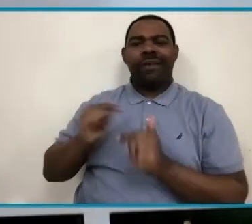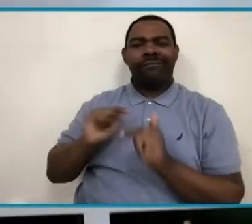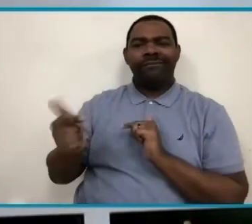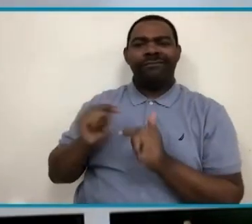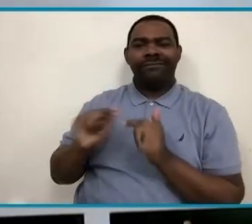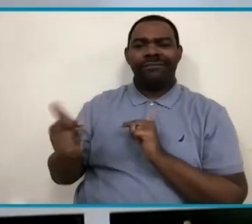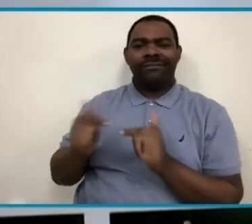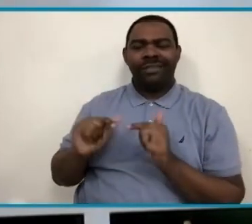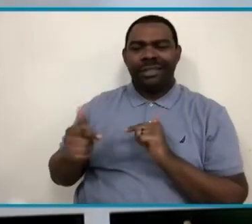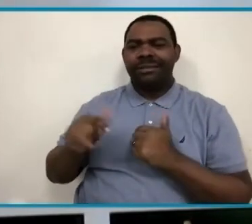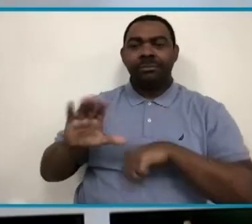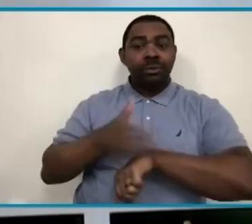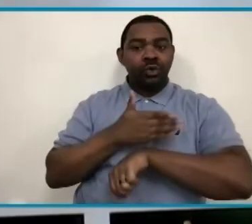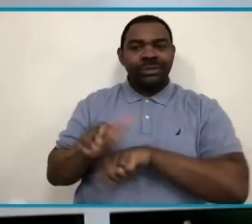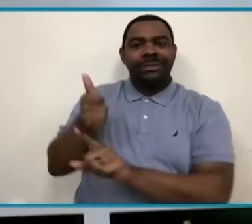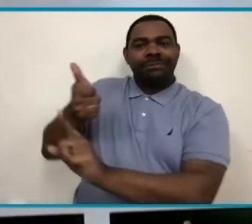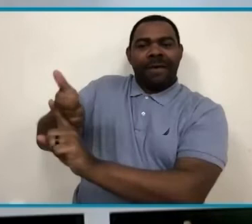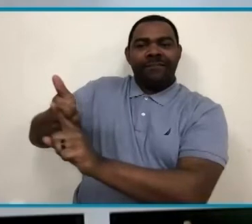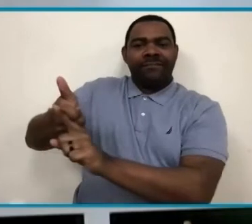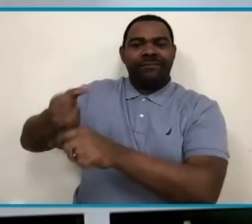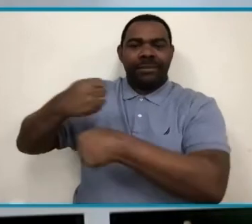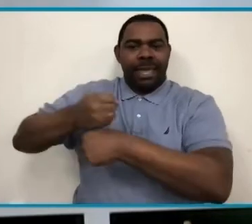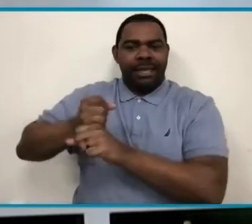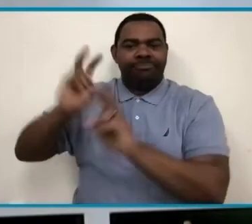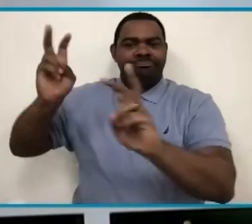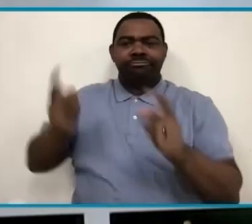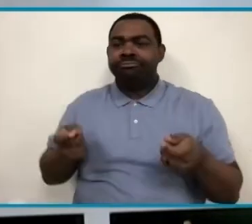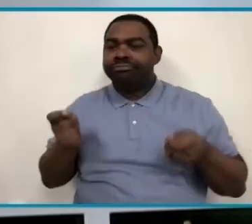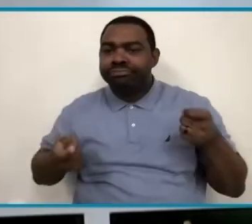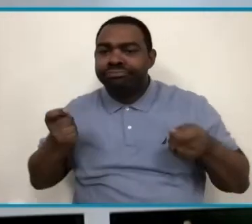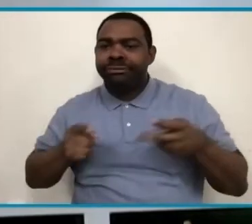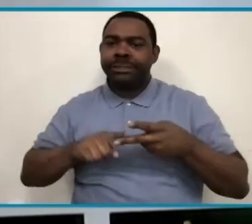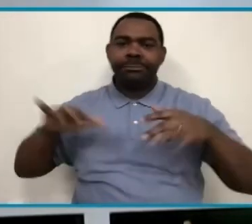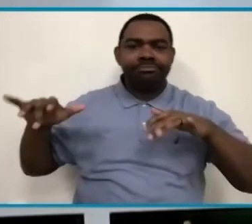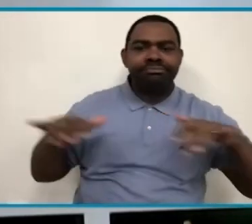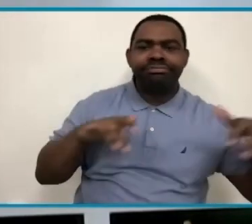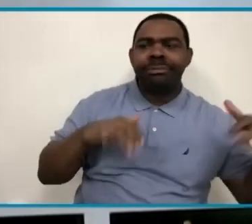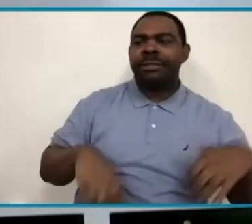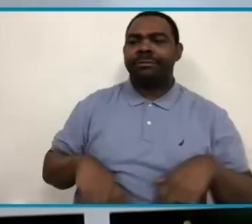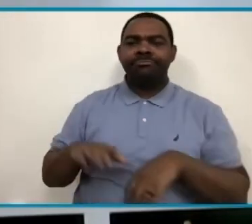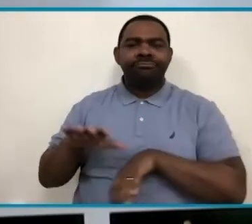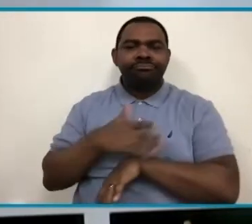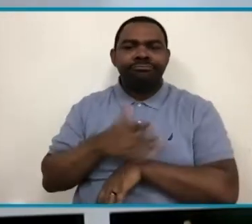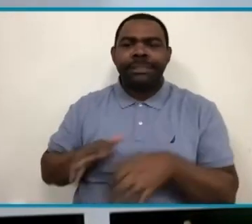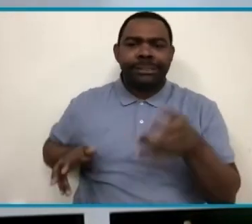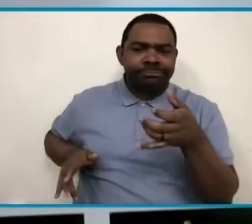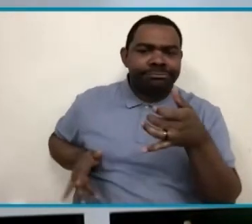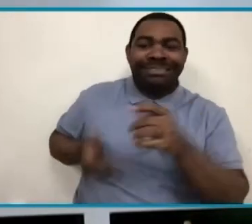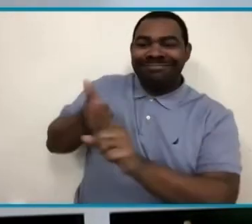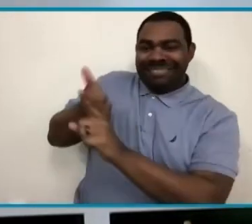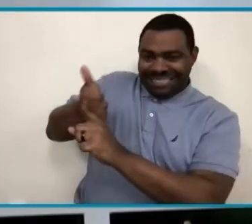So the participant or the client will be actively making music with the music therapist.